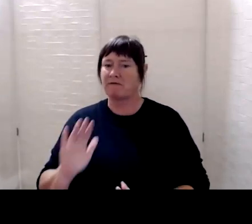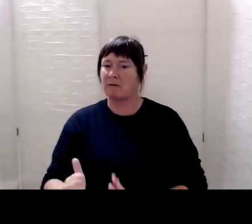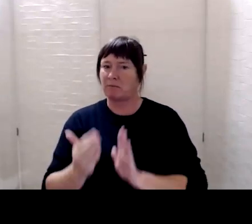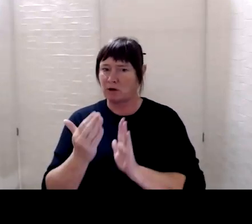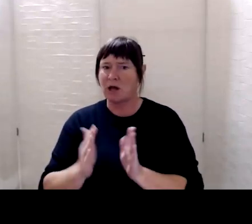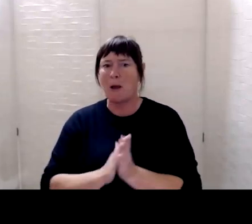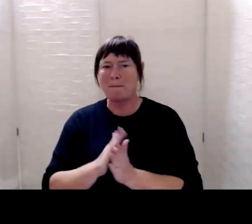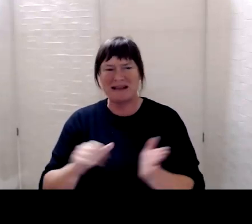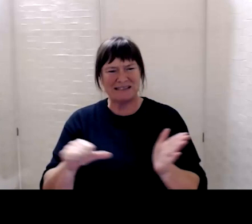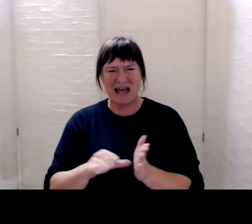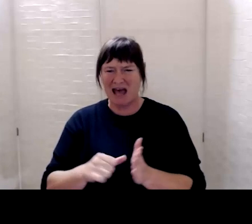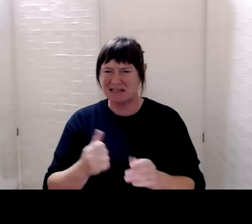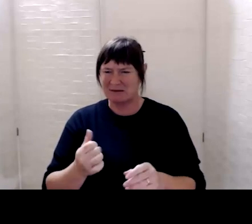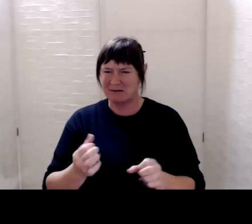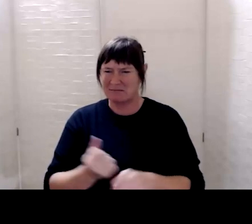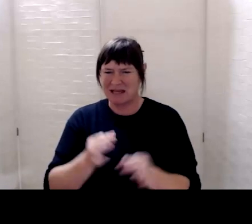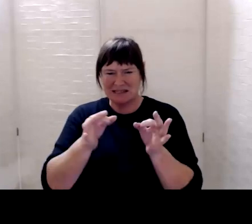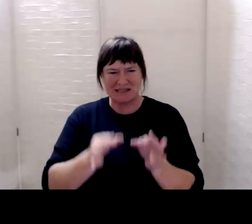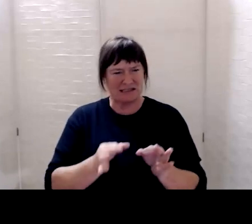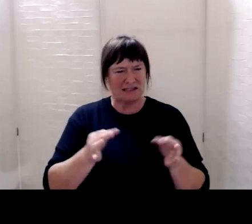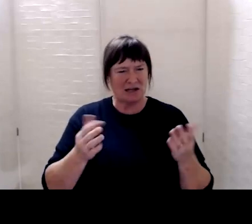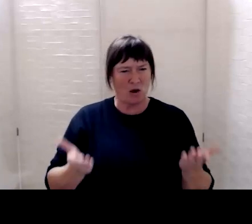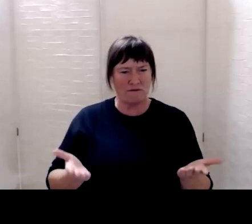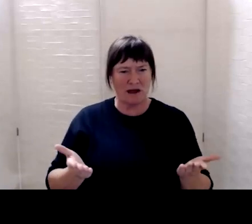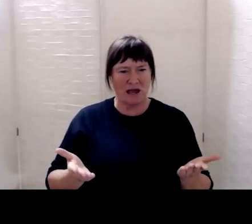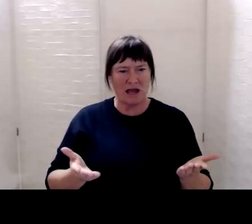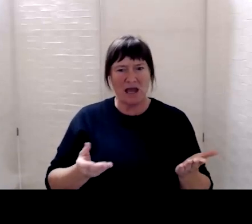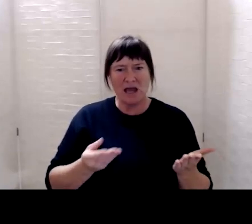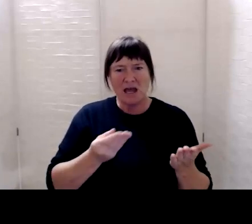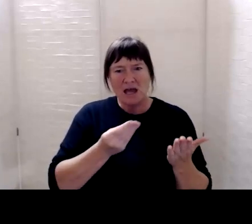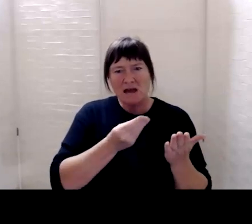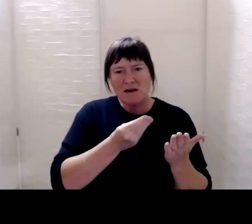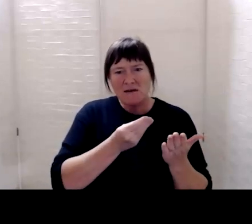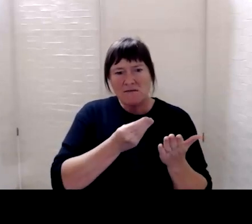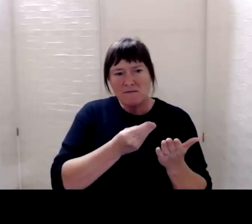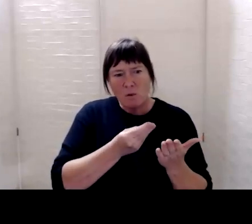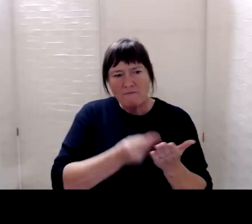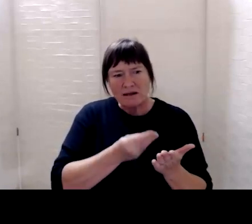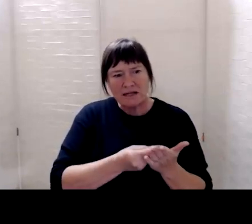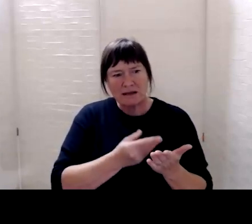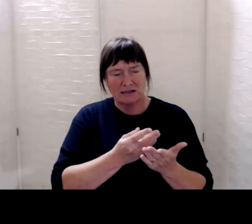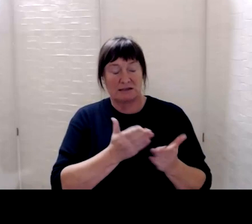to distinguish between funding uses that are clearly disability support and uses